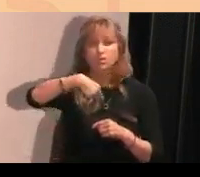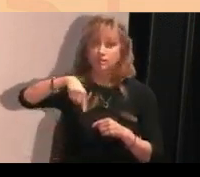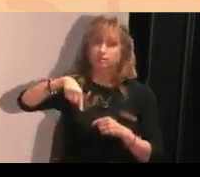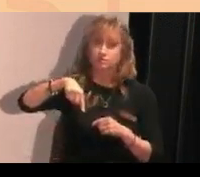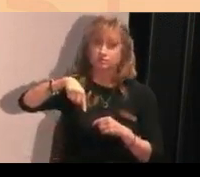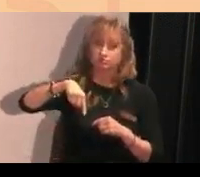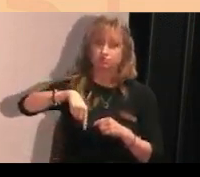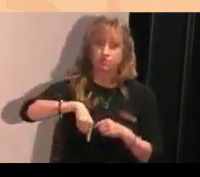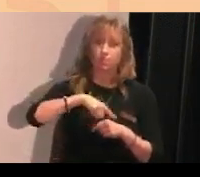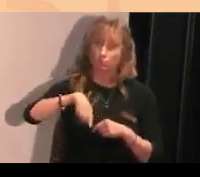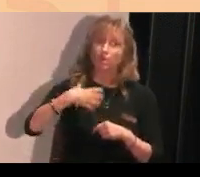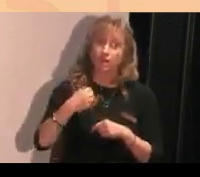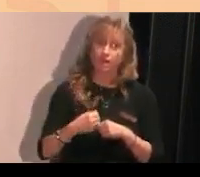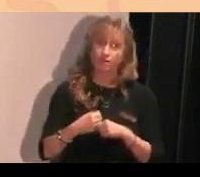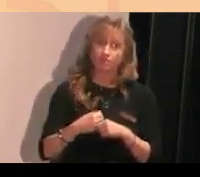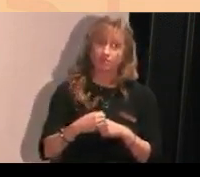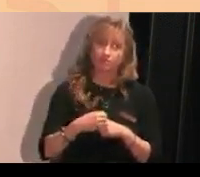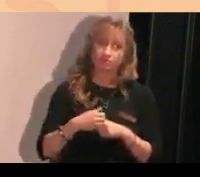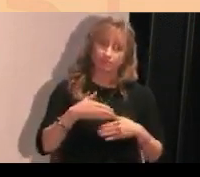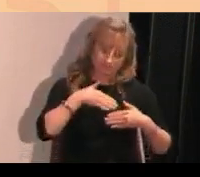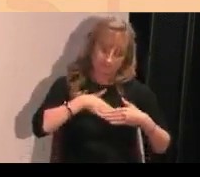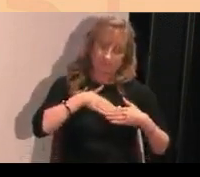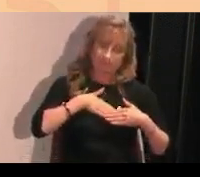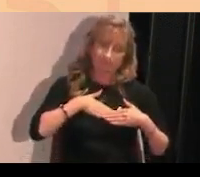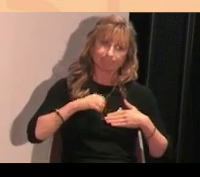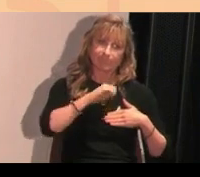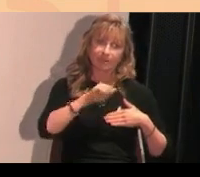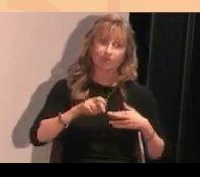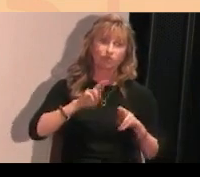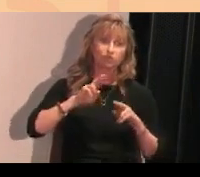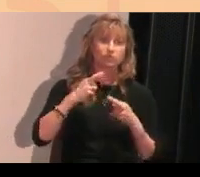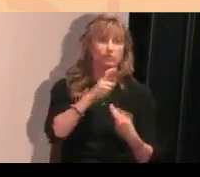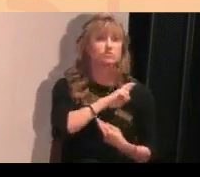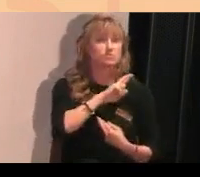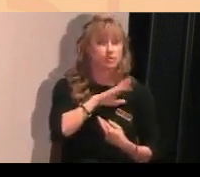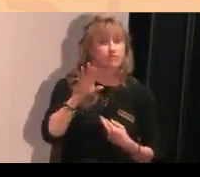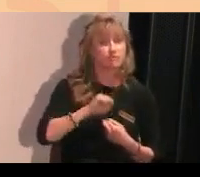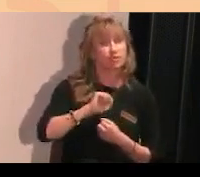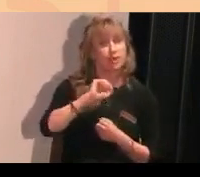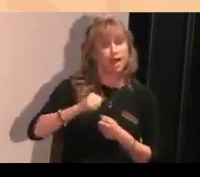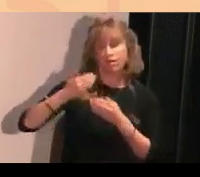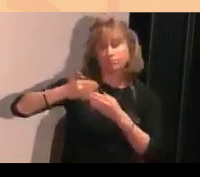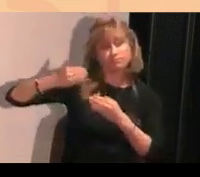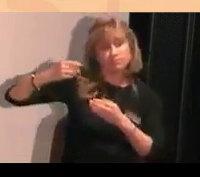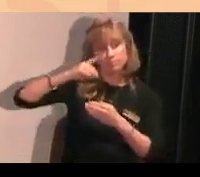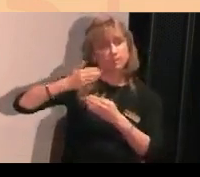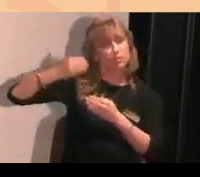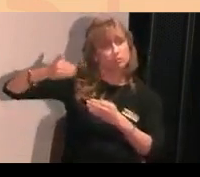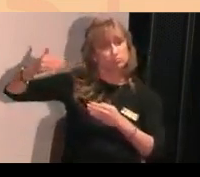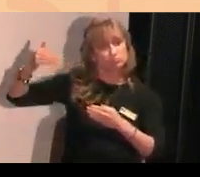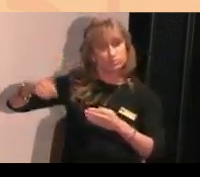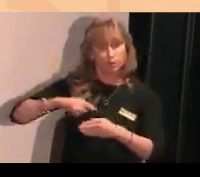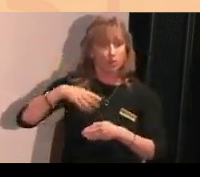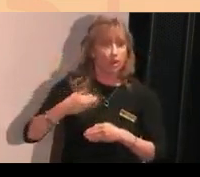responsibilities of our ancestors we carry the responsibilities of those who have gone before us